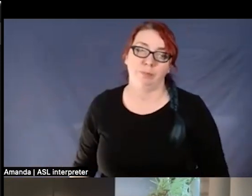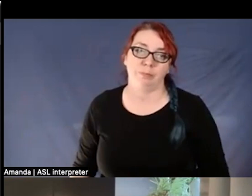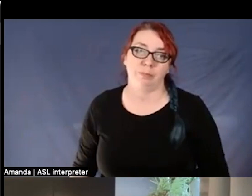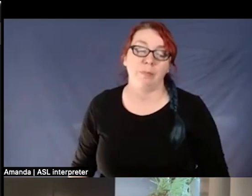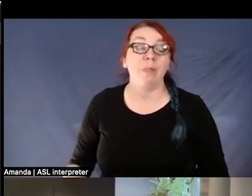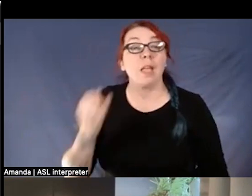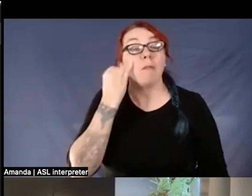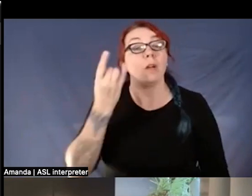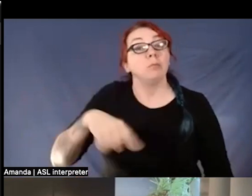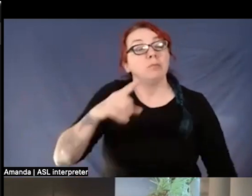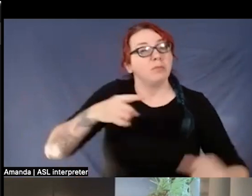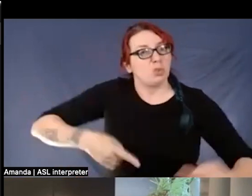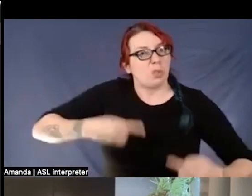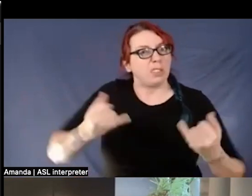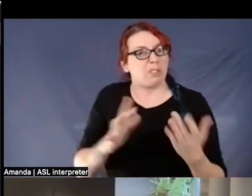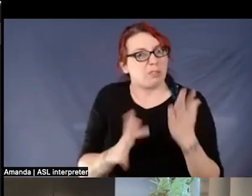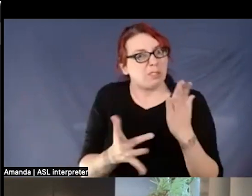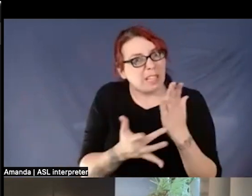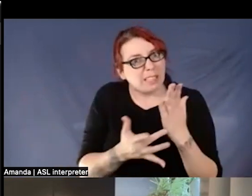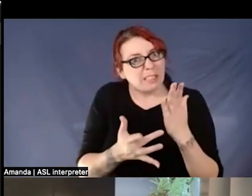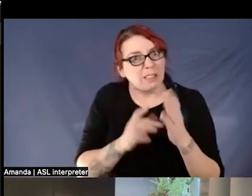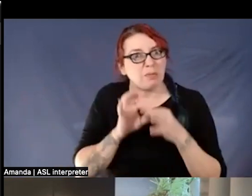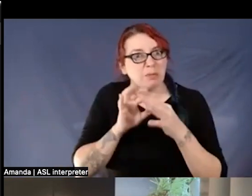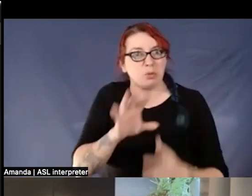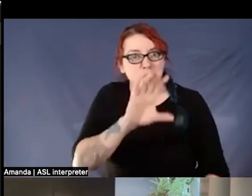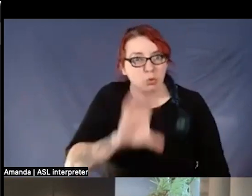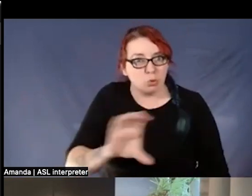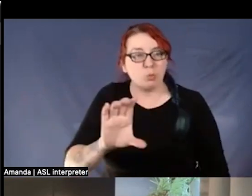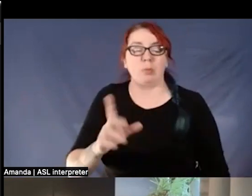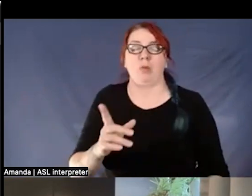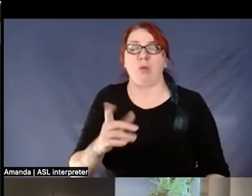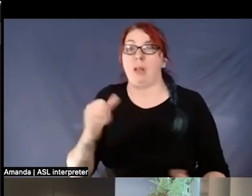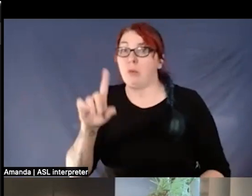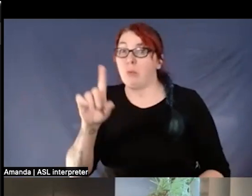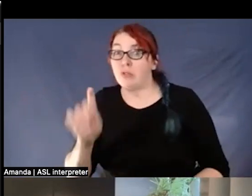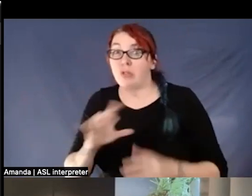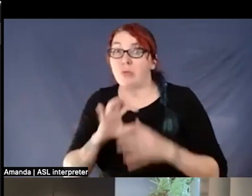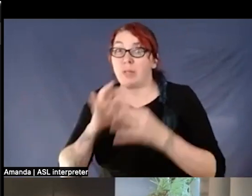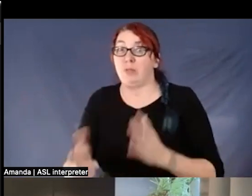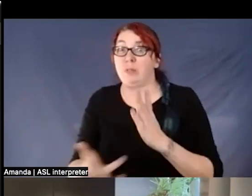questions, please put your questions in the chat or you can email us at techforum